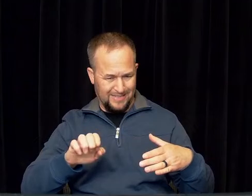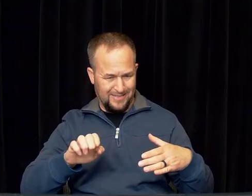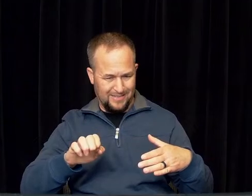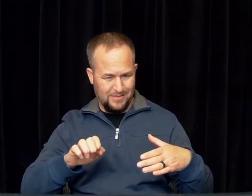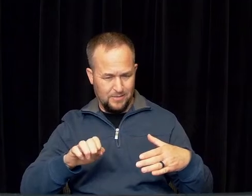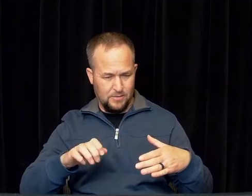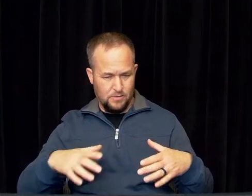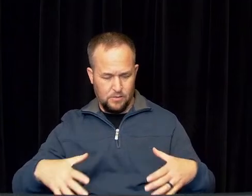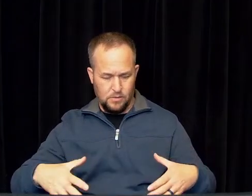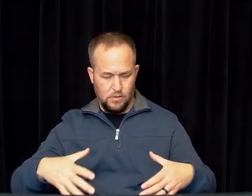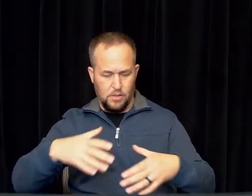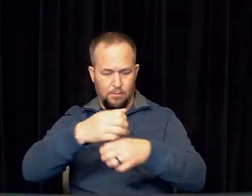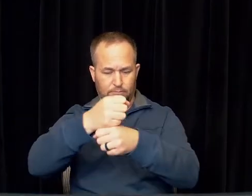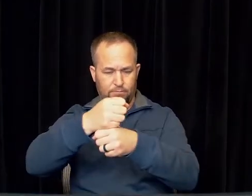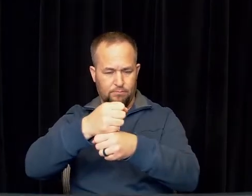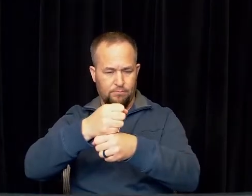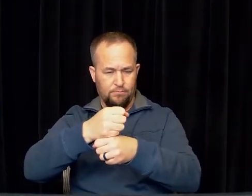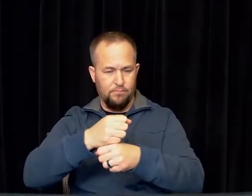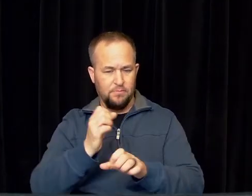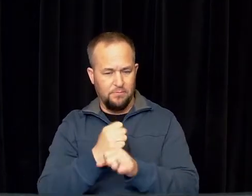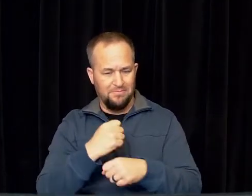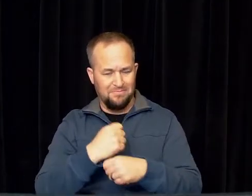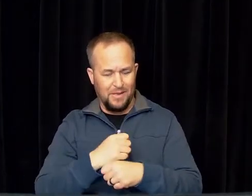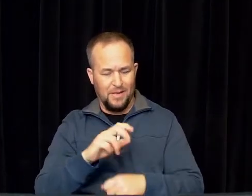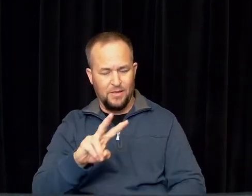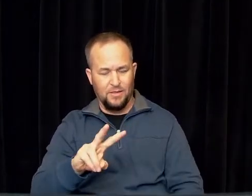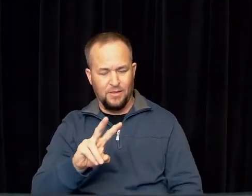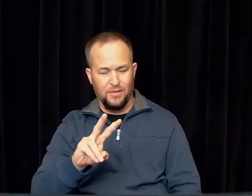and then they come together to make a single vertex at the top. So, it's kind of like a